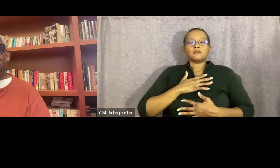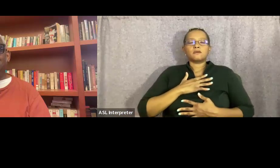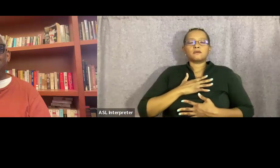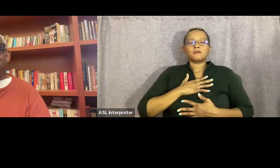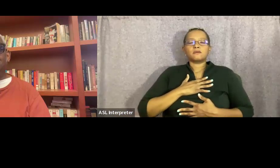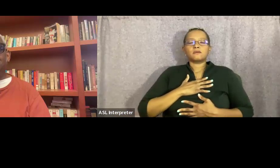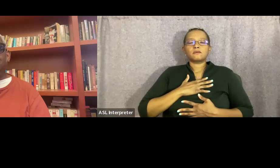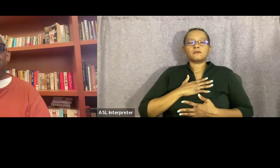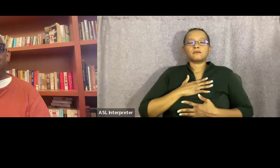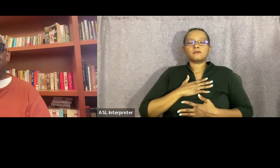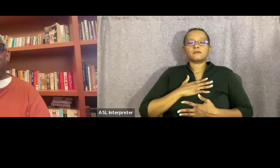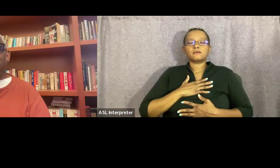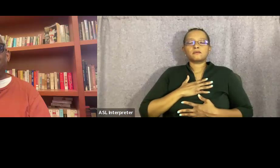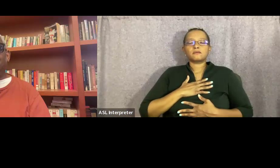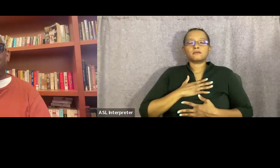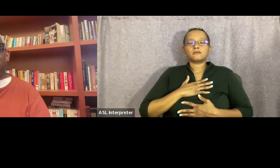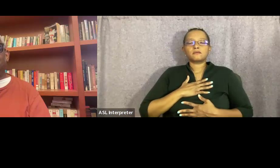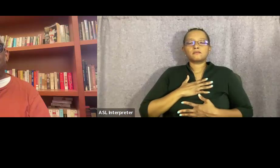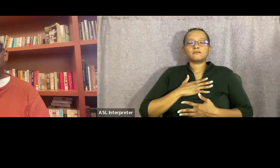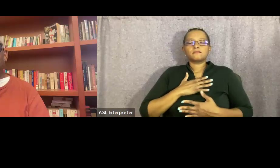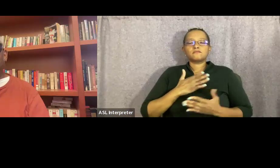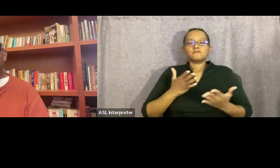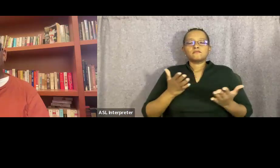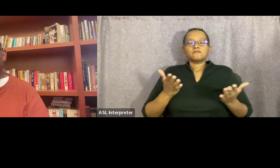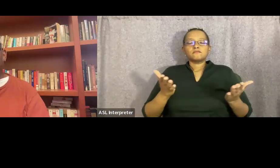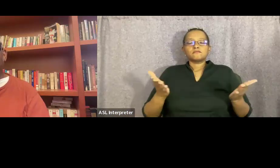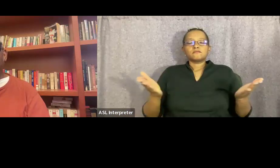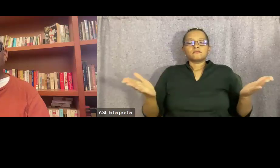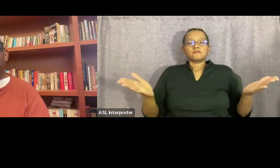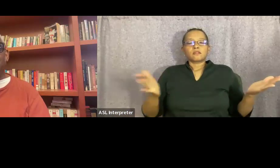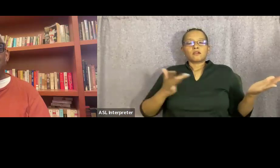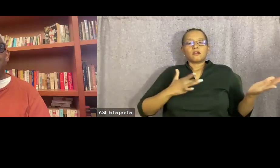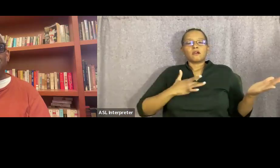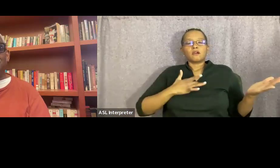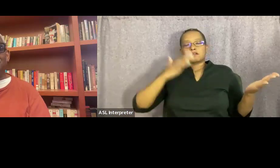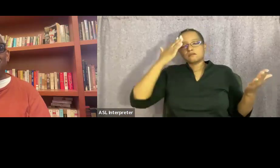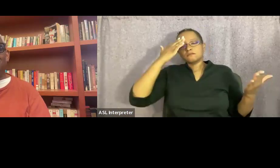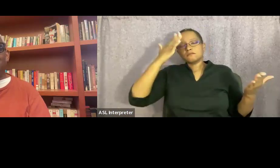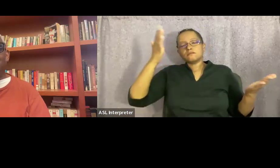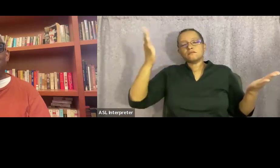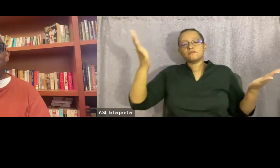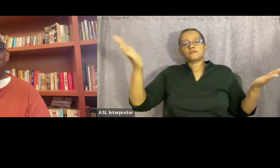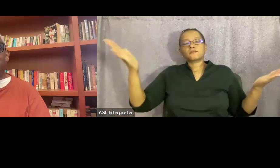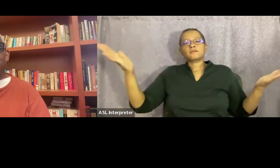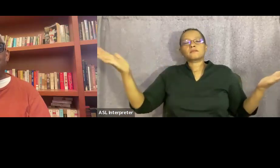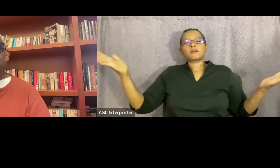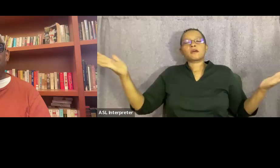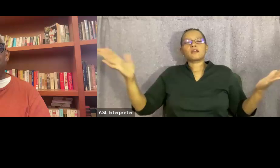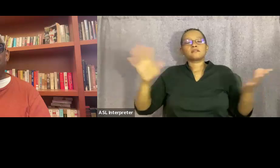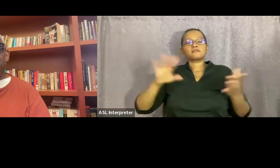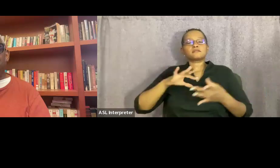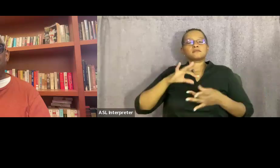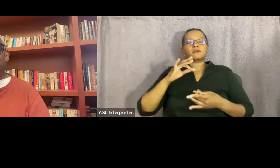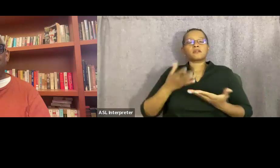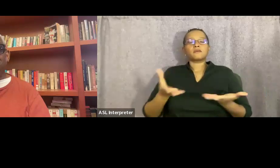Gently breathe. Open your heart. Open your mind. Open your spirit.